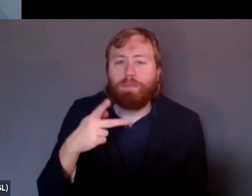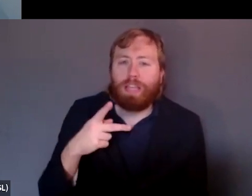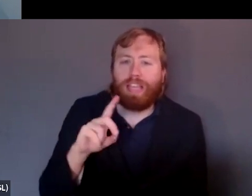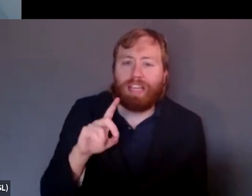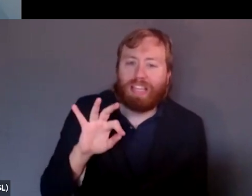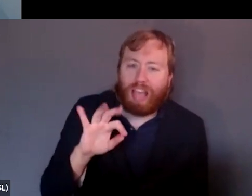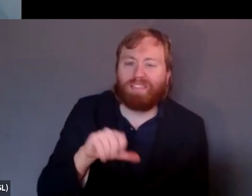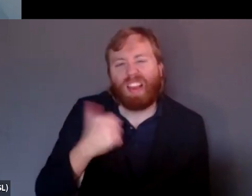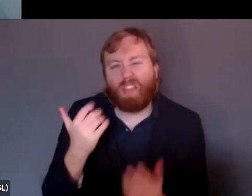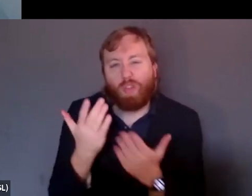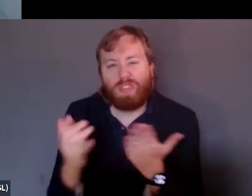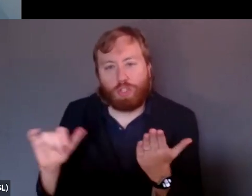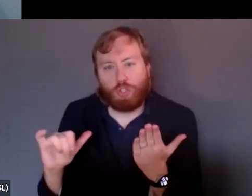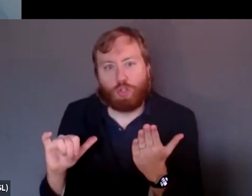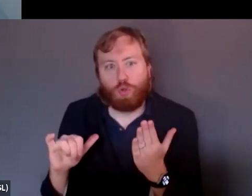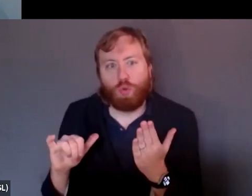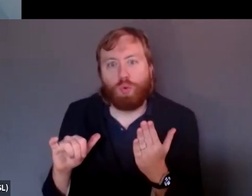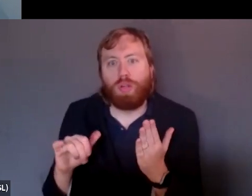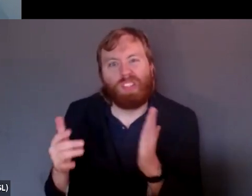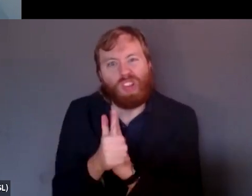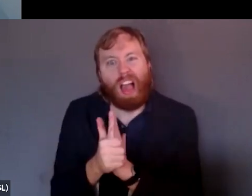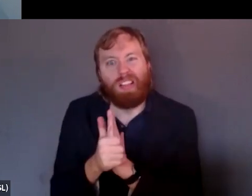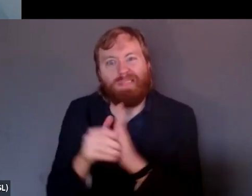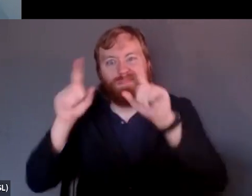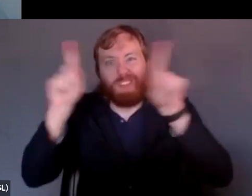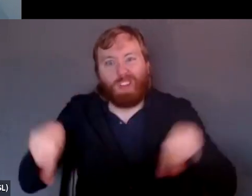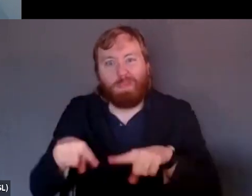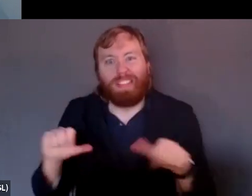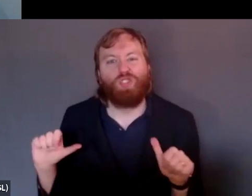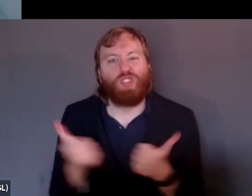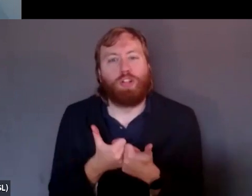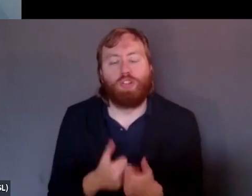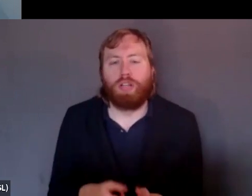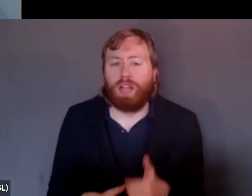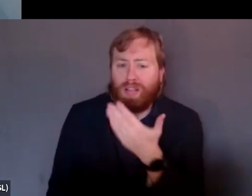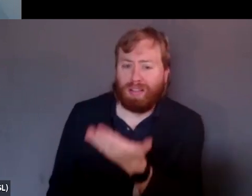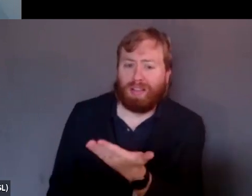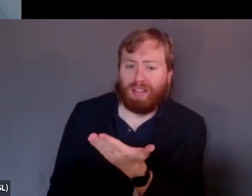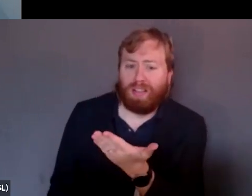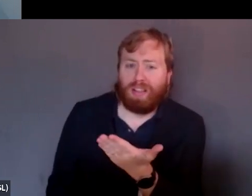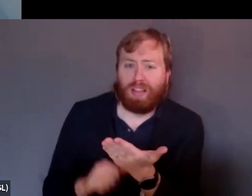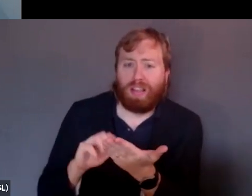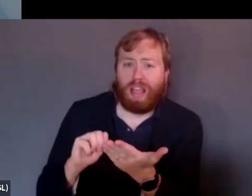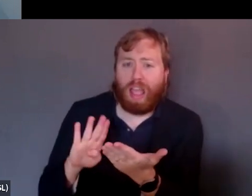The documents that are attached are a big challenge. Amber, I'd be curious. I don't know if you have any thoughts on that as well.